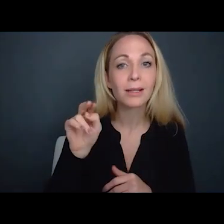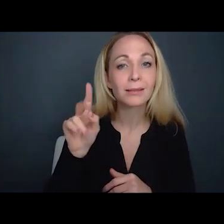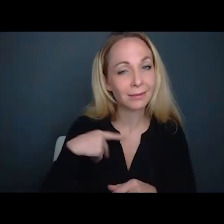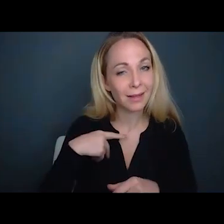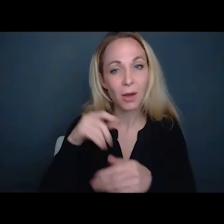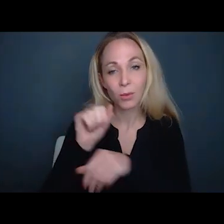years.